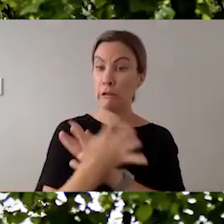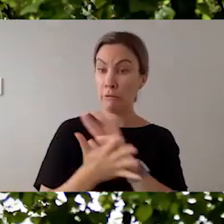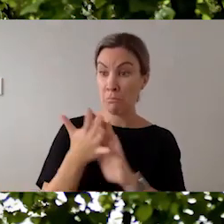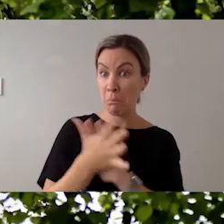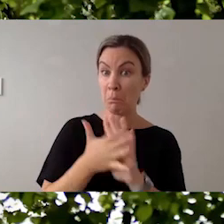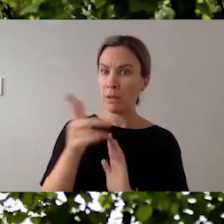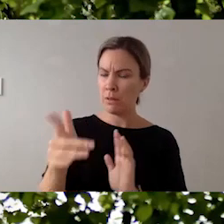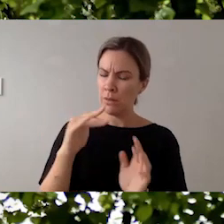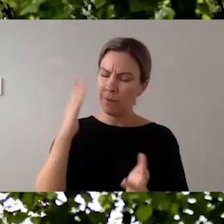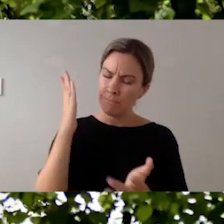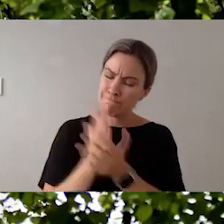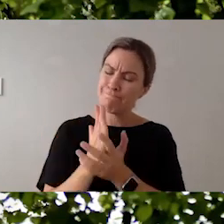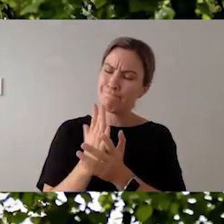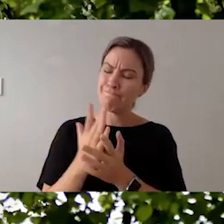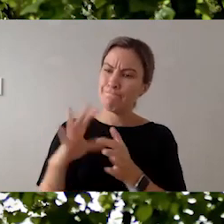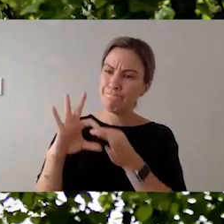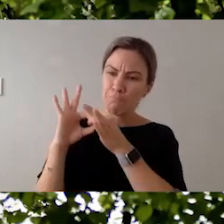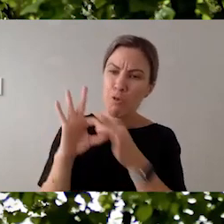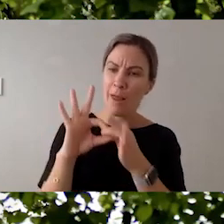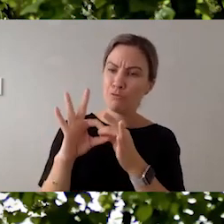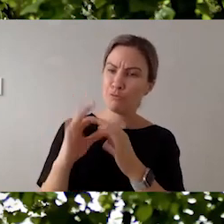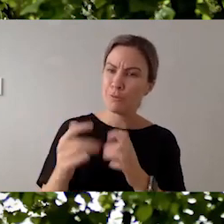depth of your relationship?" The answer, of course, is no. You see,